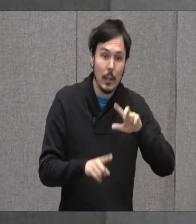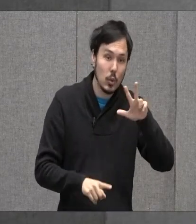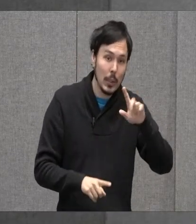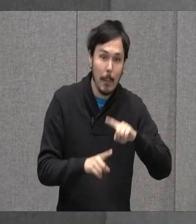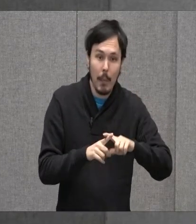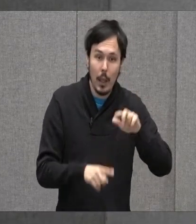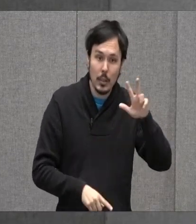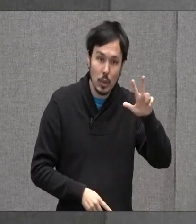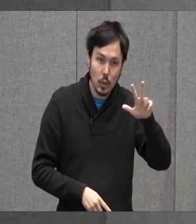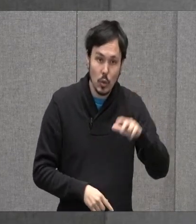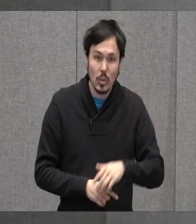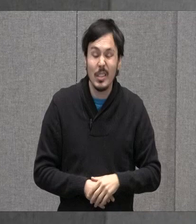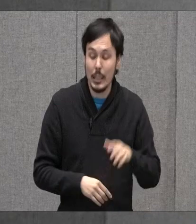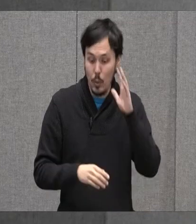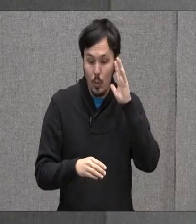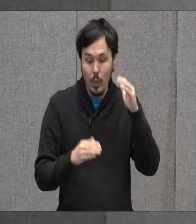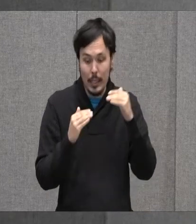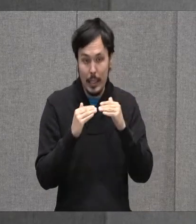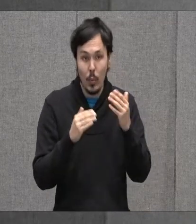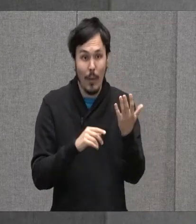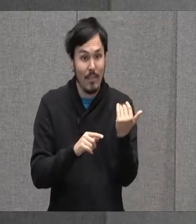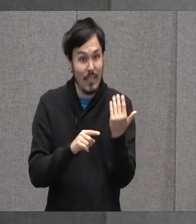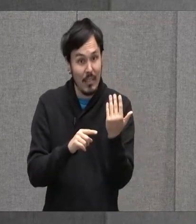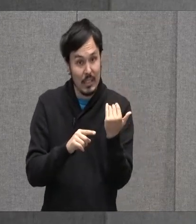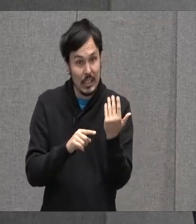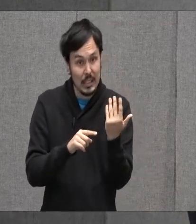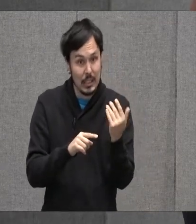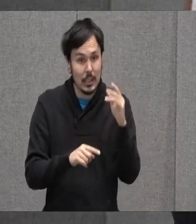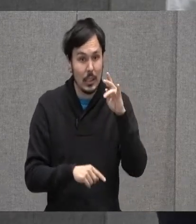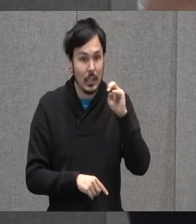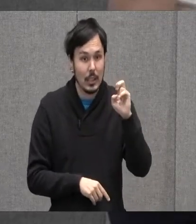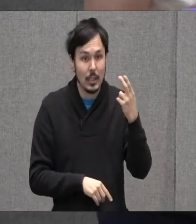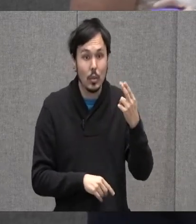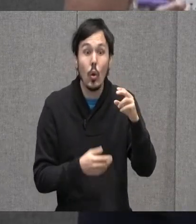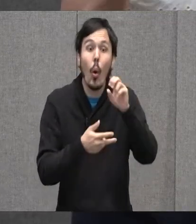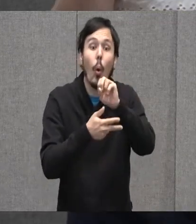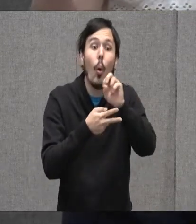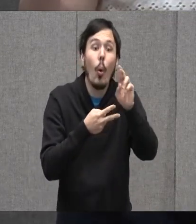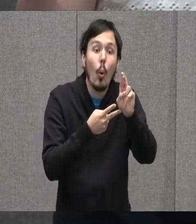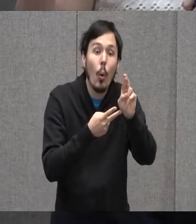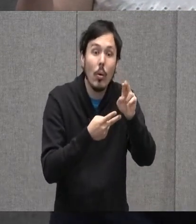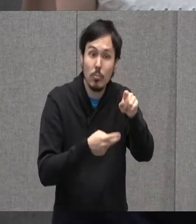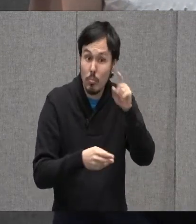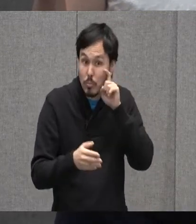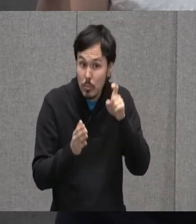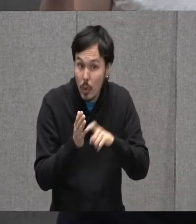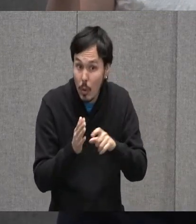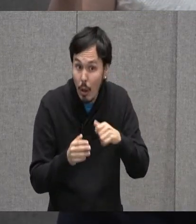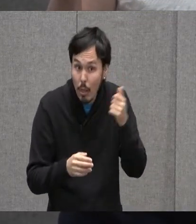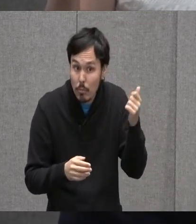plus three equals the 15 inches. Or did anybody notice something else?